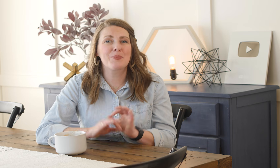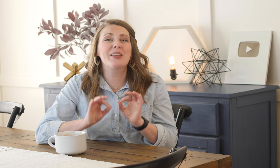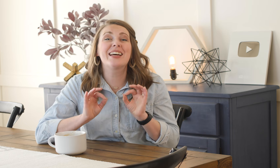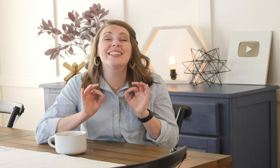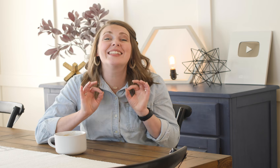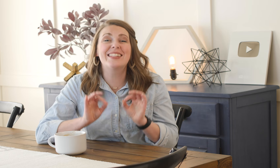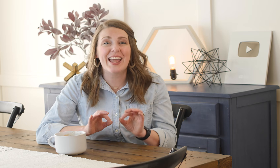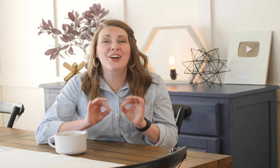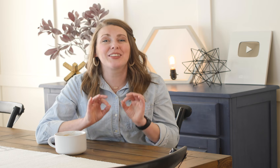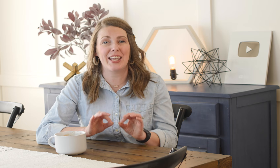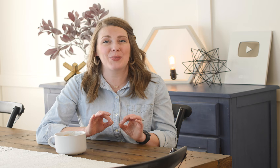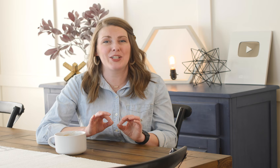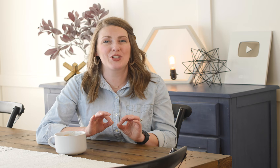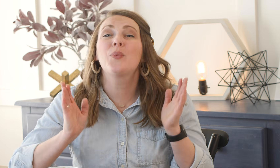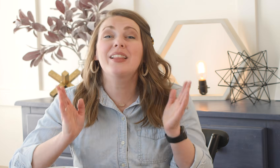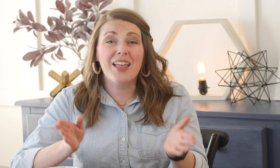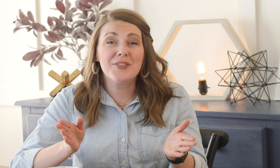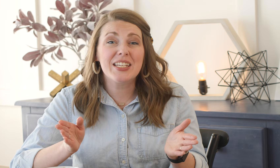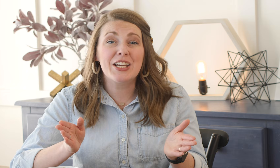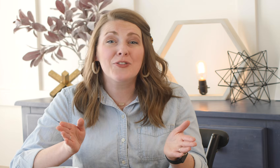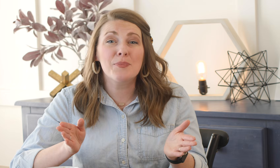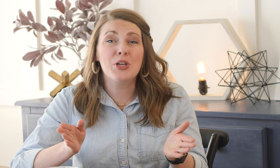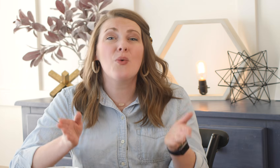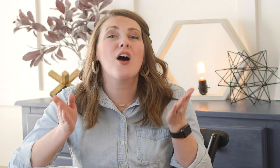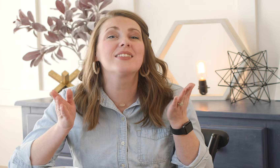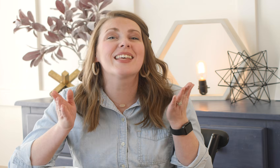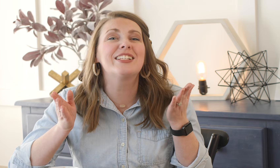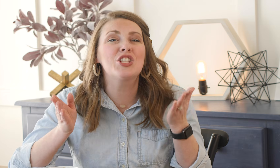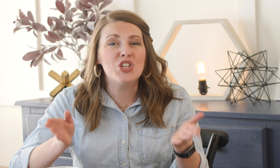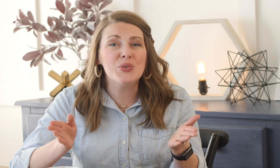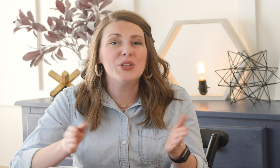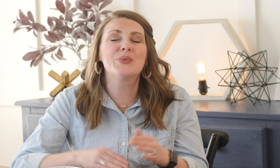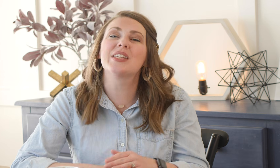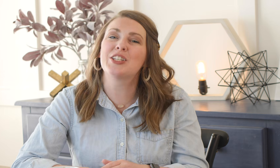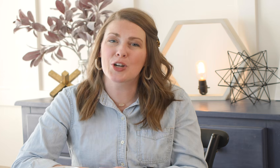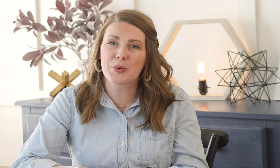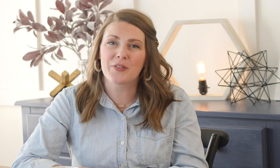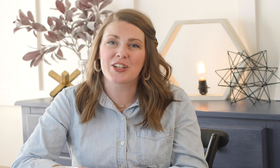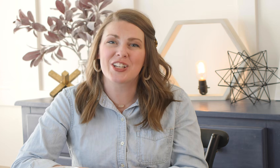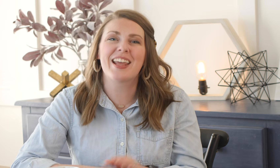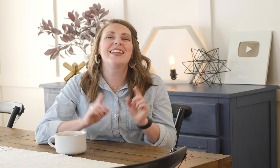because it is their language. We love to hear from you on signs you use in your profession